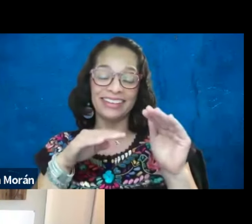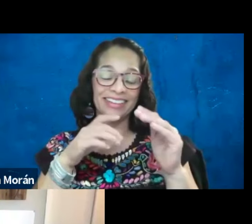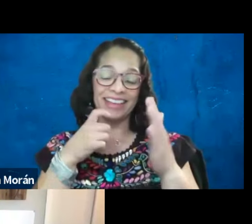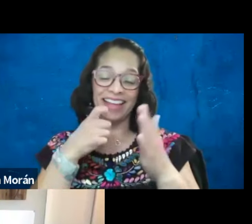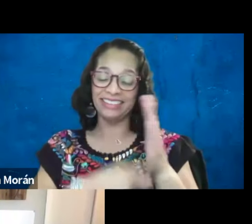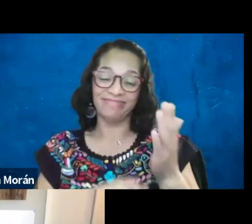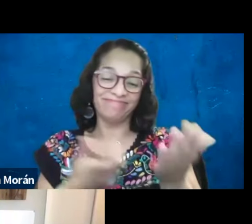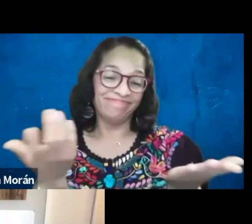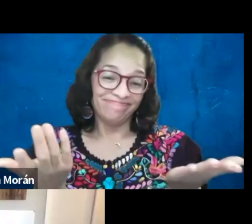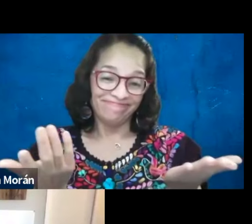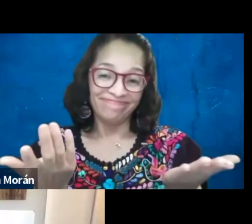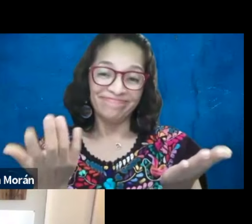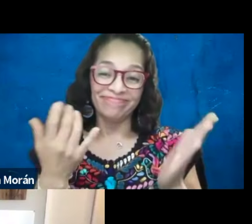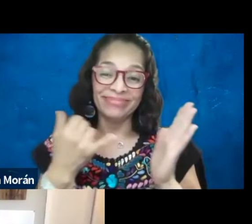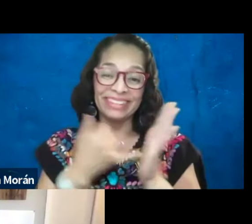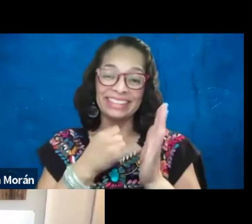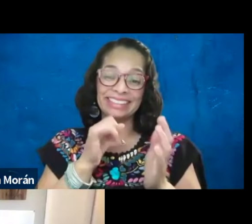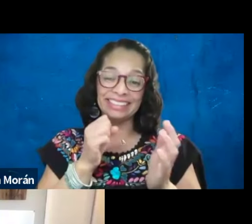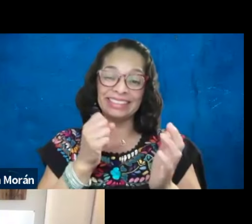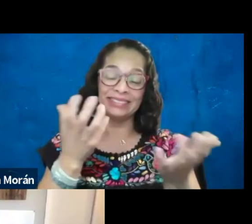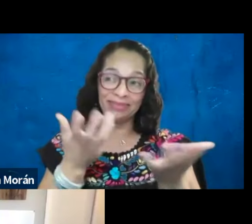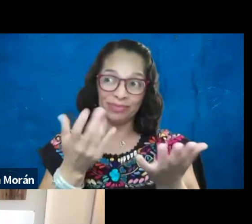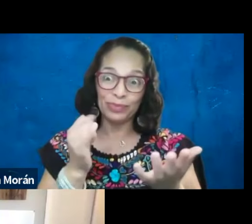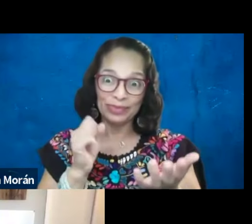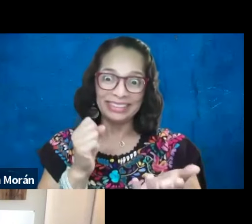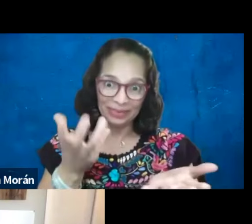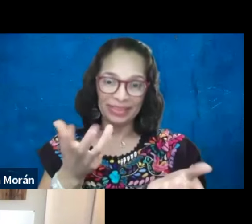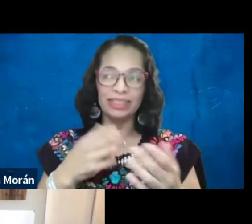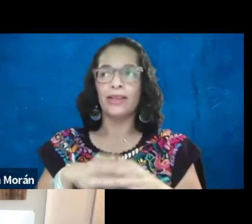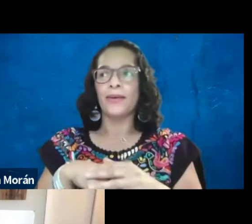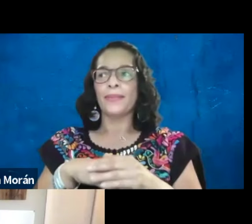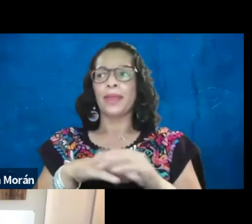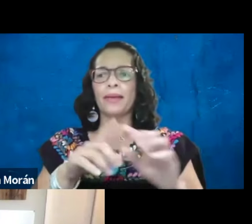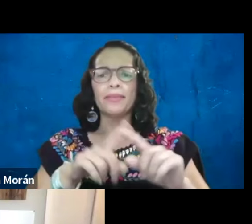in regards to interpreter cost I mean it is what it